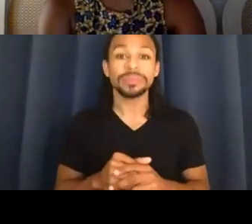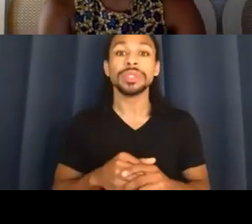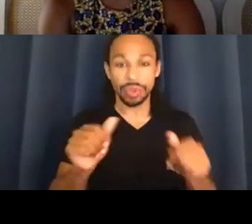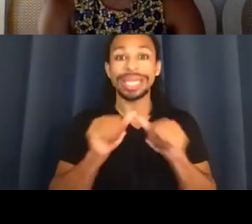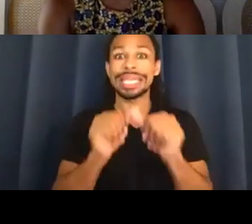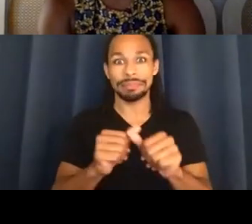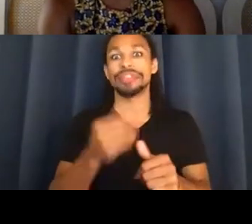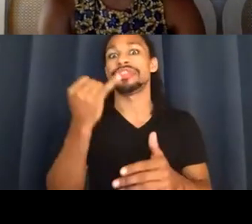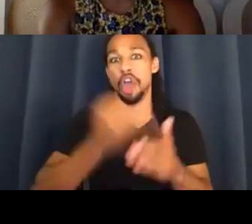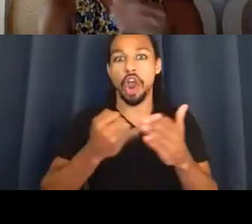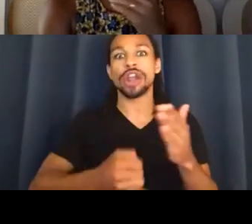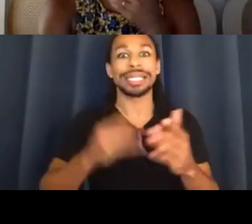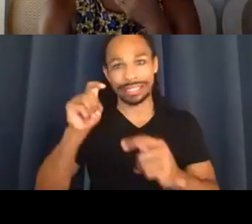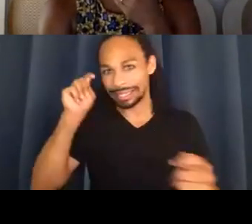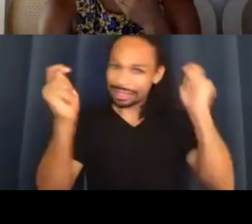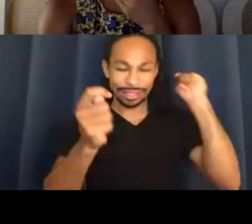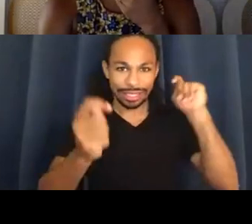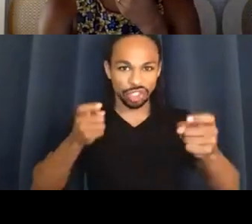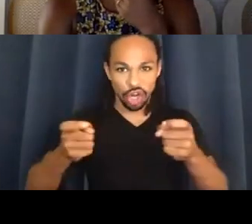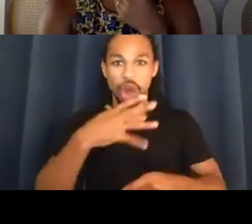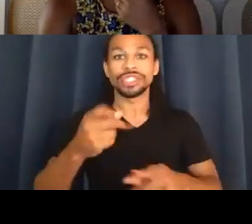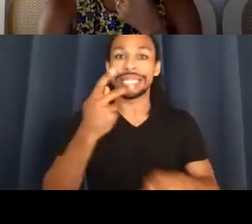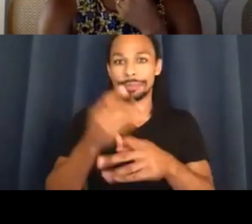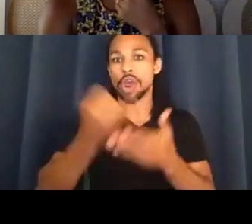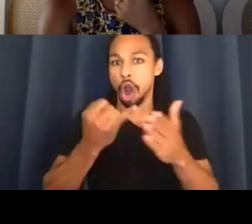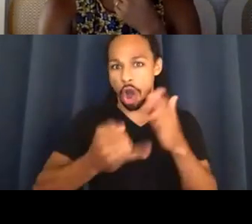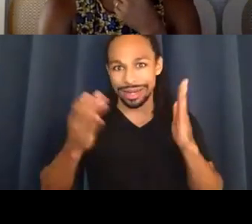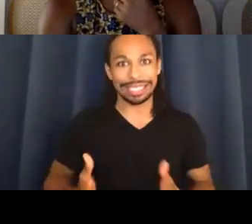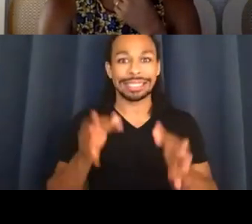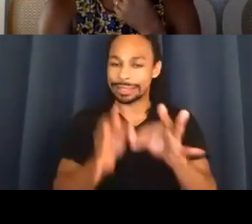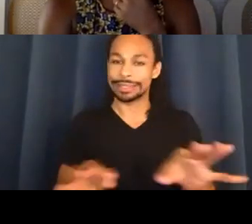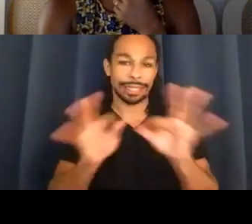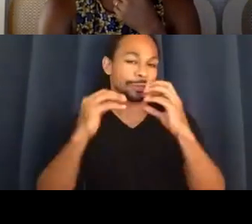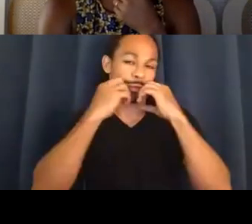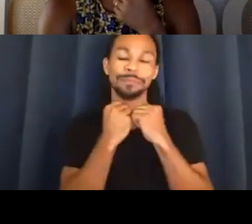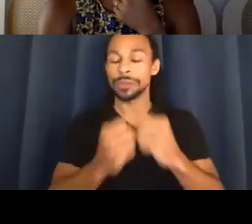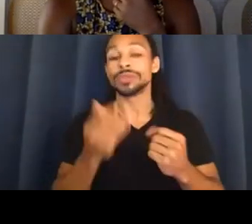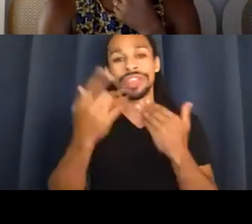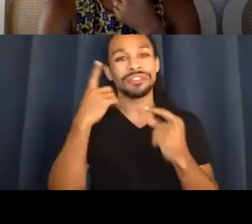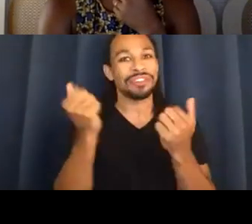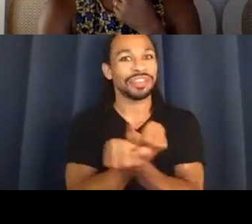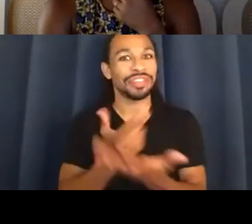Thank you for everything you shared in this conversation. Thank you to our wonderful audience. We are